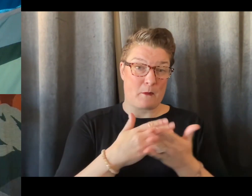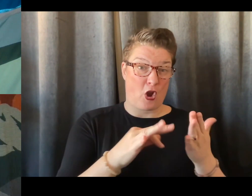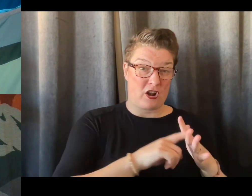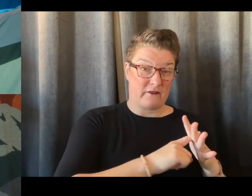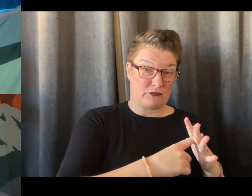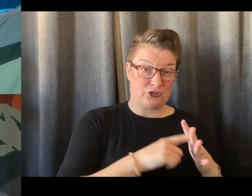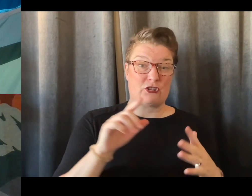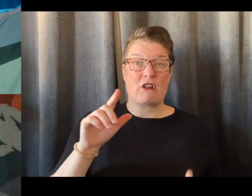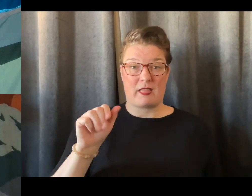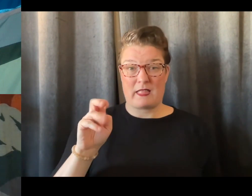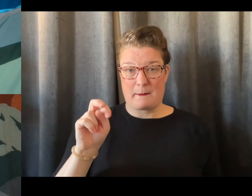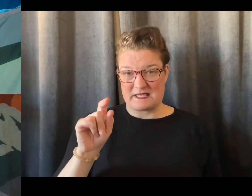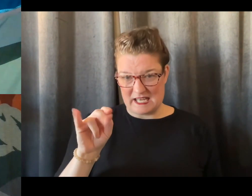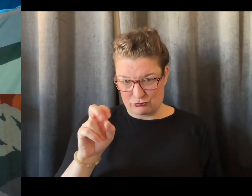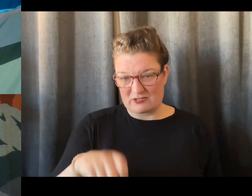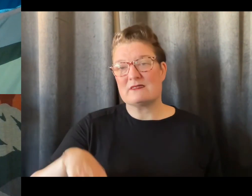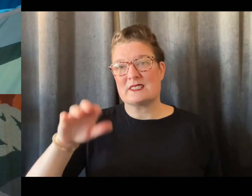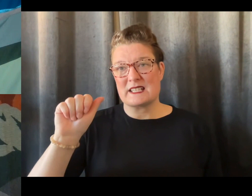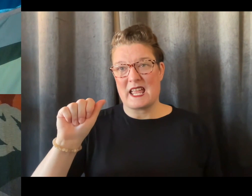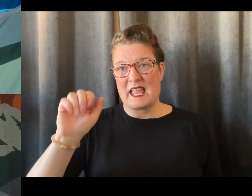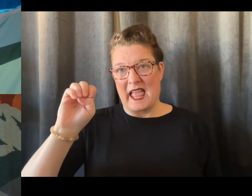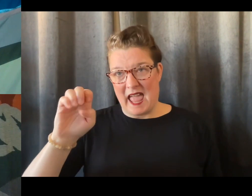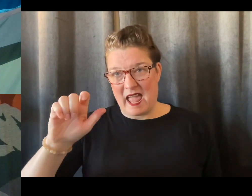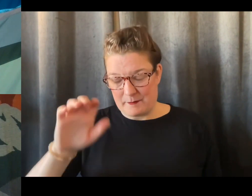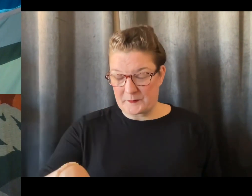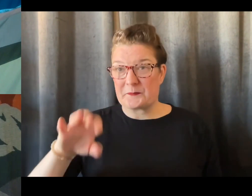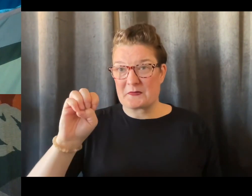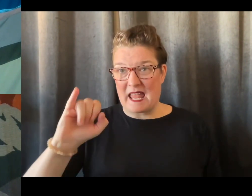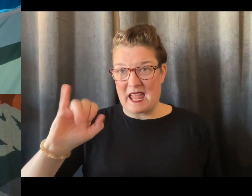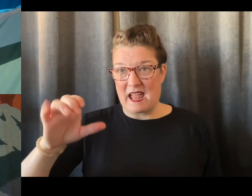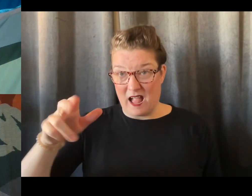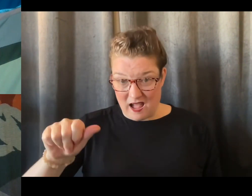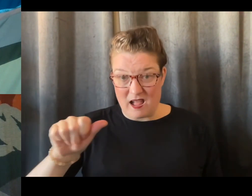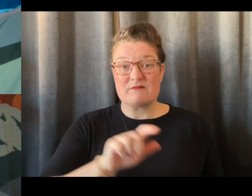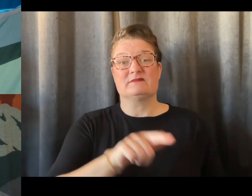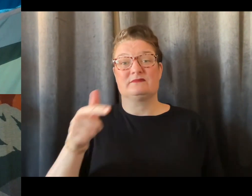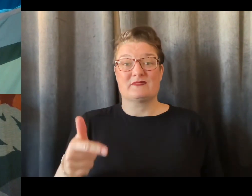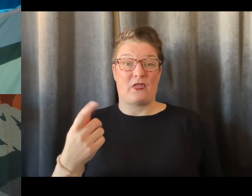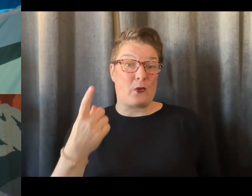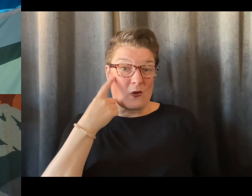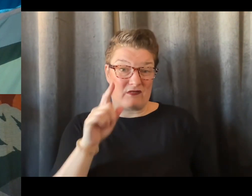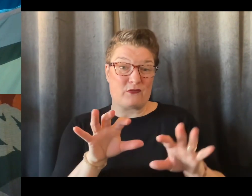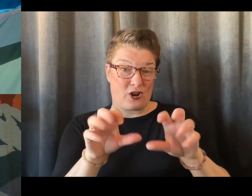the and then we recited the Lamentations, for the occupation of Palestine. And, that was really powerful.